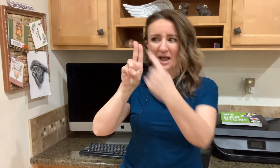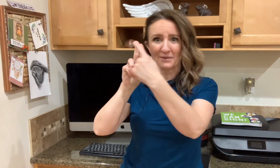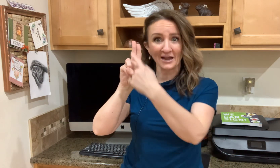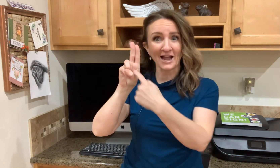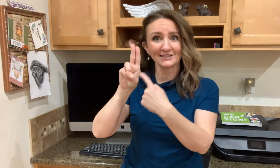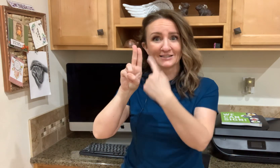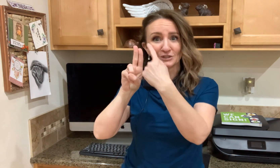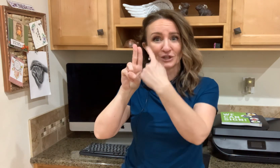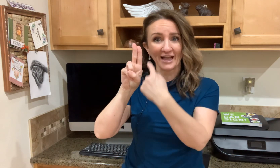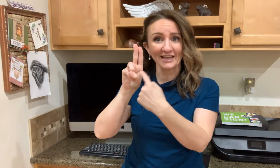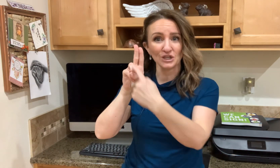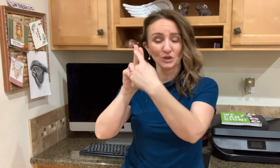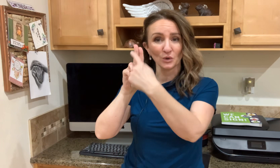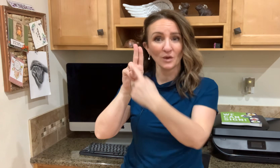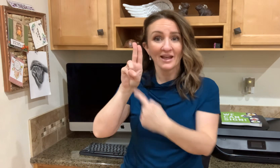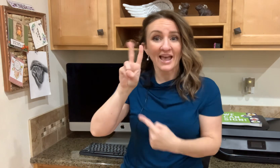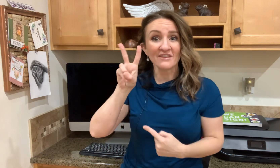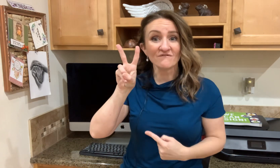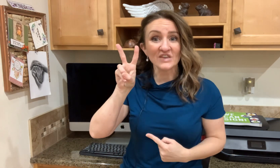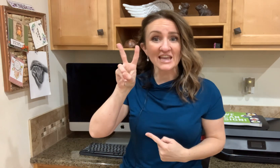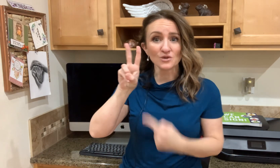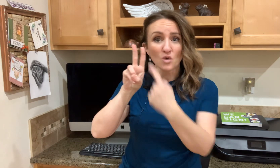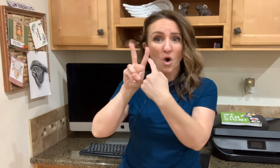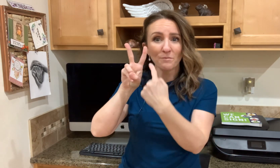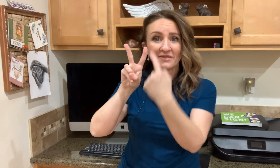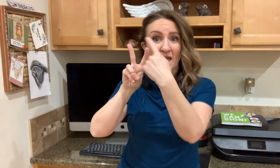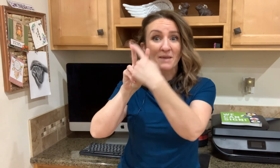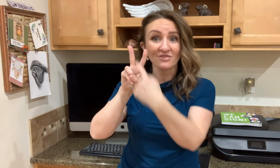up and it kind of looks like a U, and then you open them and it's V. This